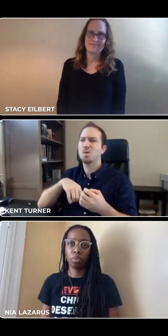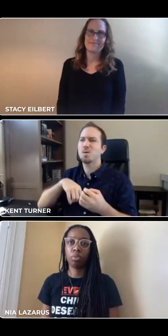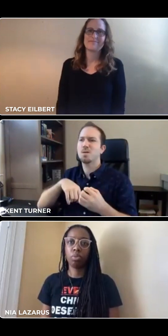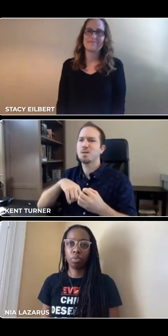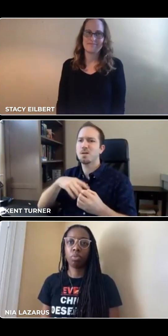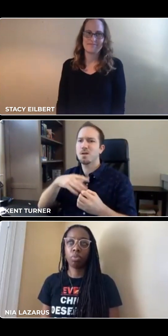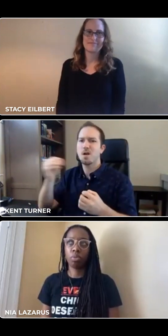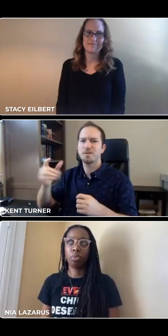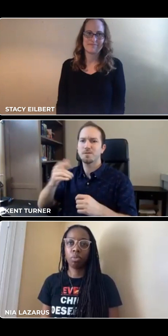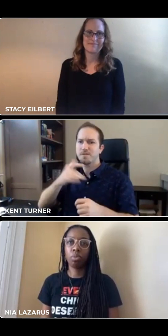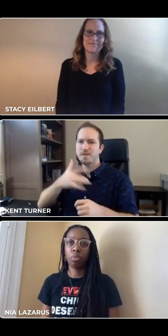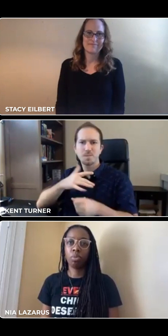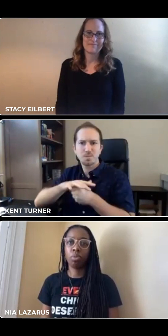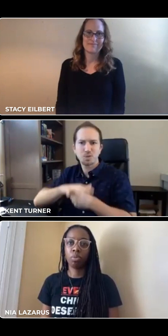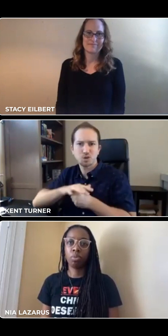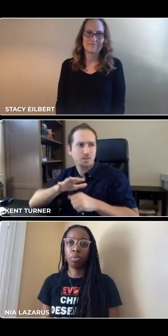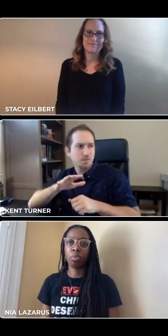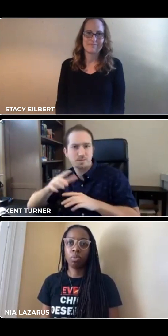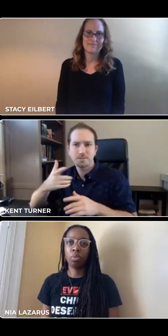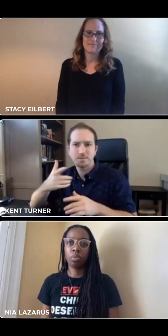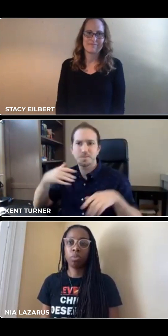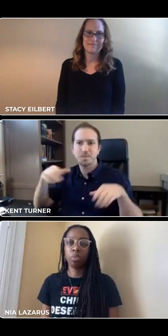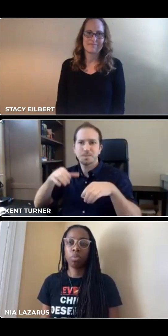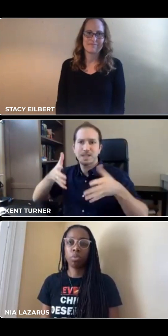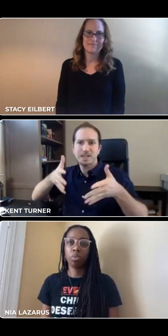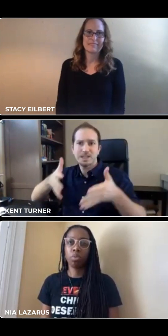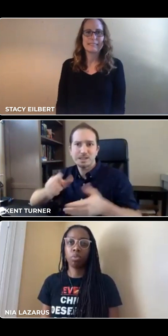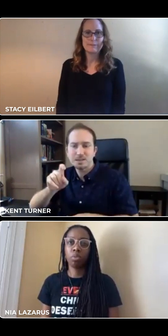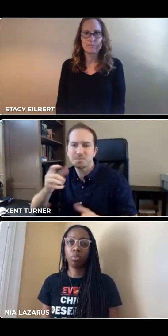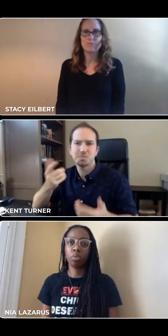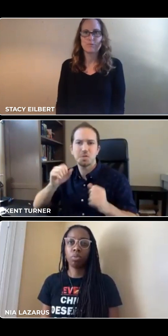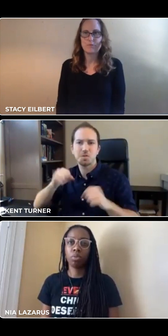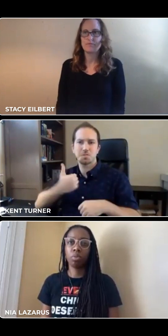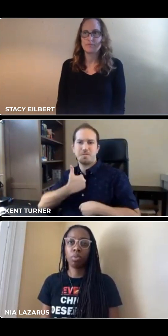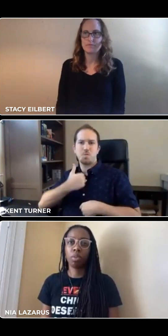or misunderstand any part of the video, they can just rewind it and replay it. There's